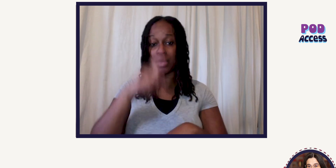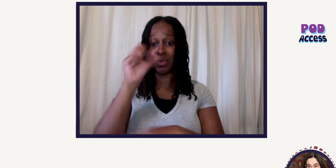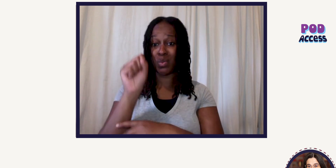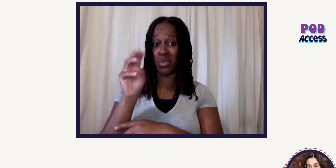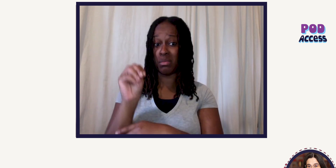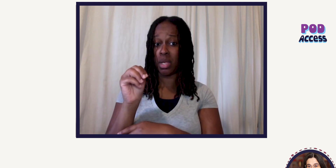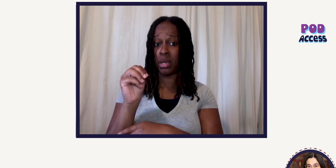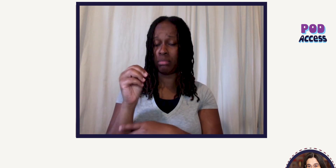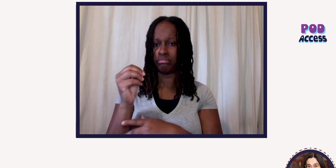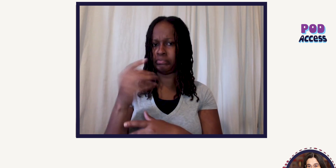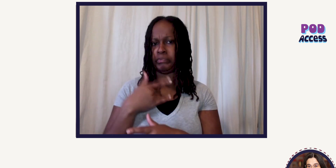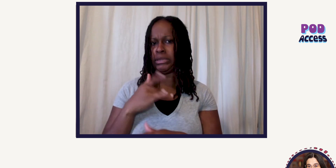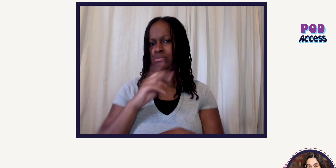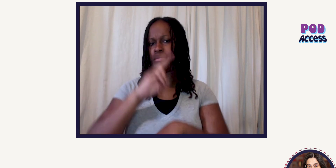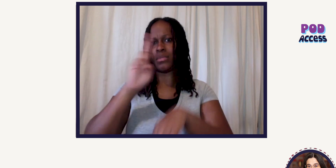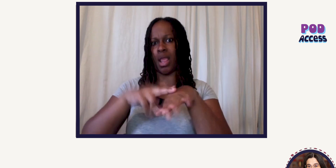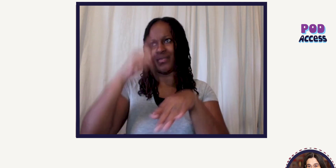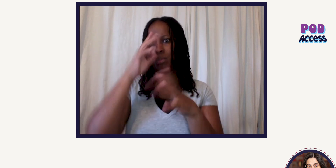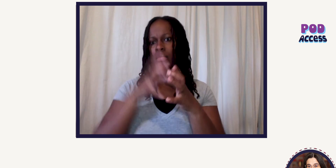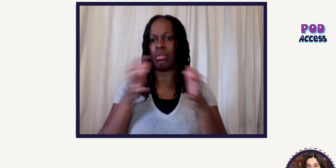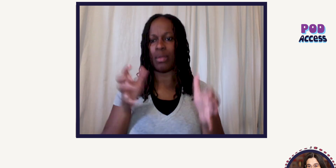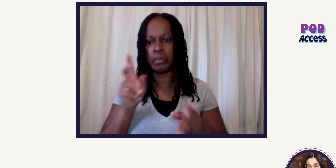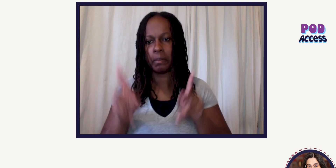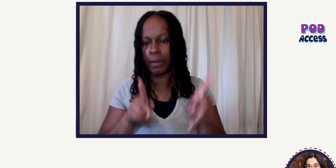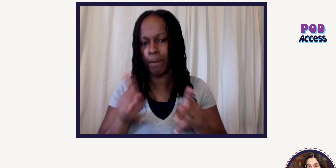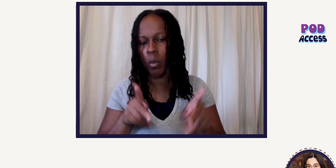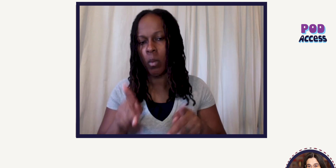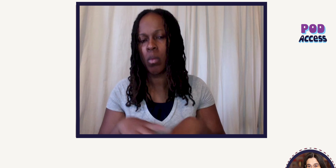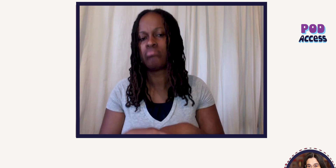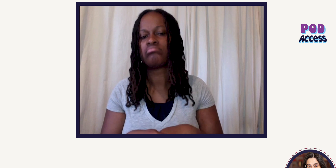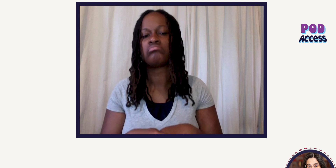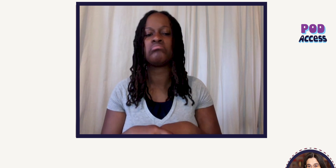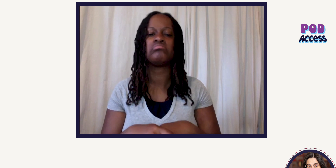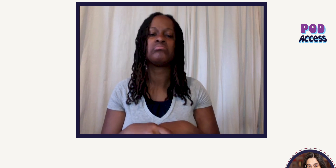‘Cause social media comes naturally to a lot of people, but it doesn’t for other people.